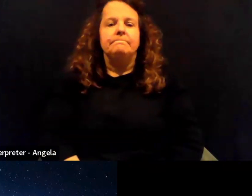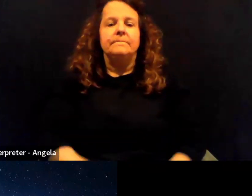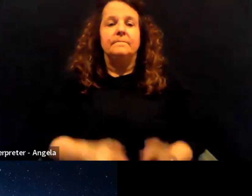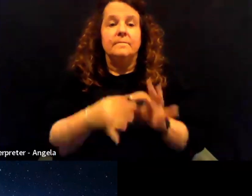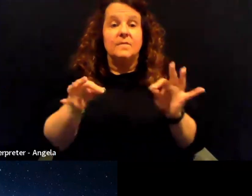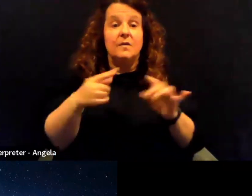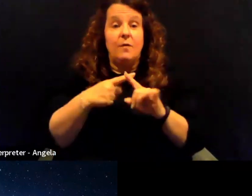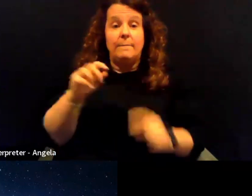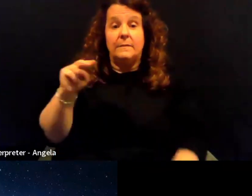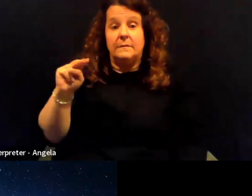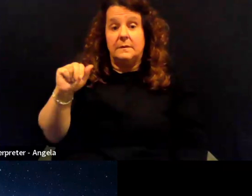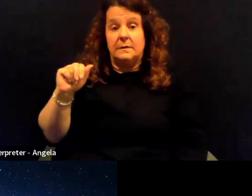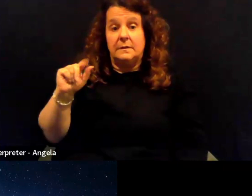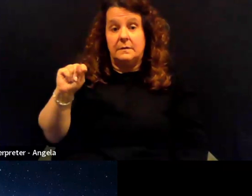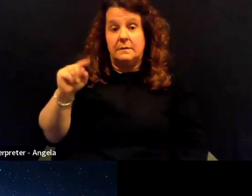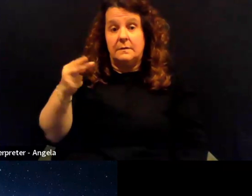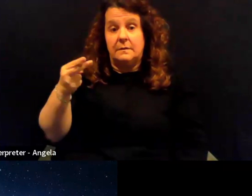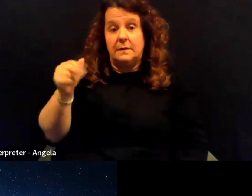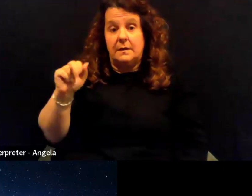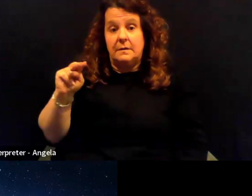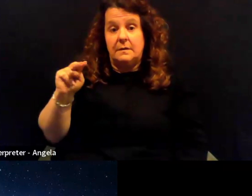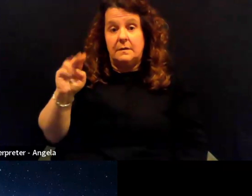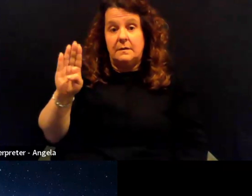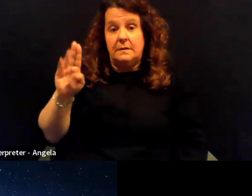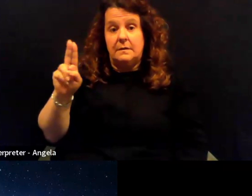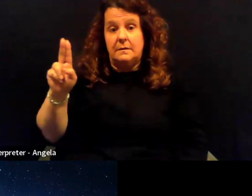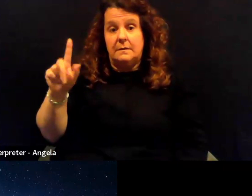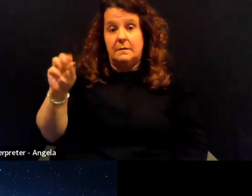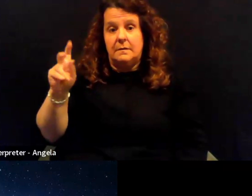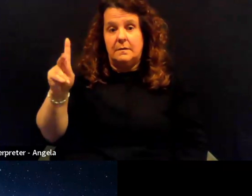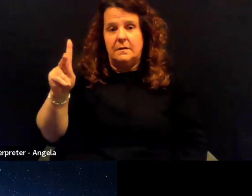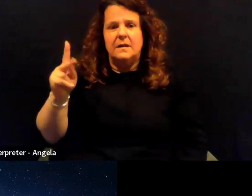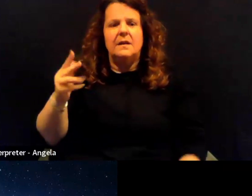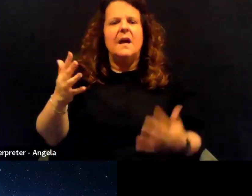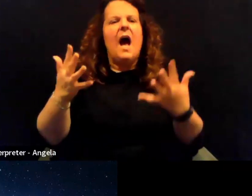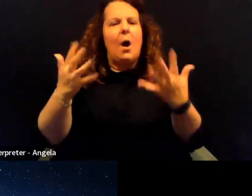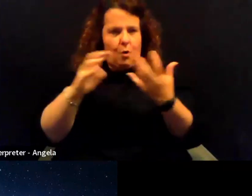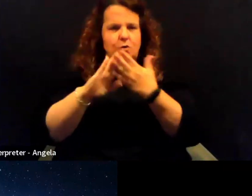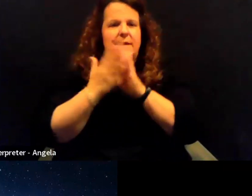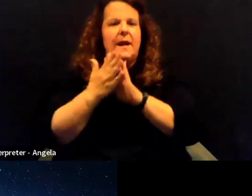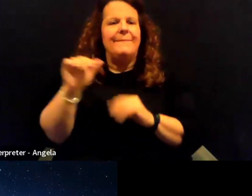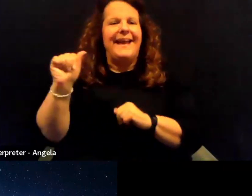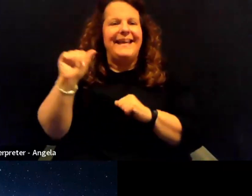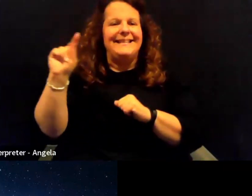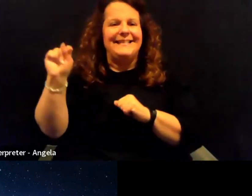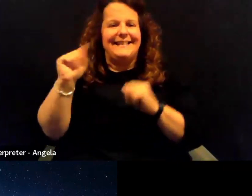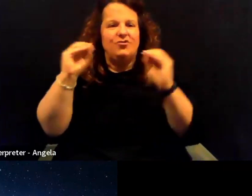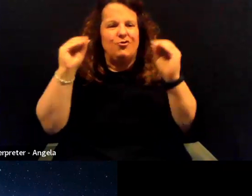says, I aspire to be an AT instructor though the options in my area are very limited.